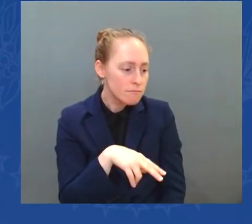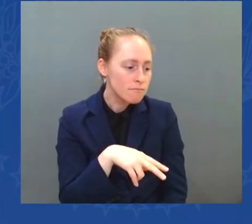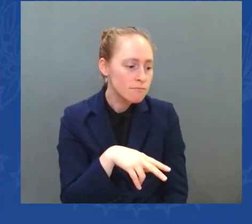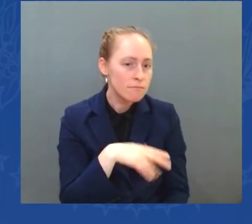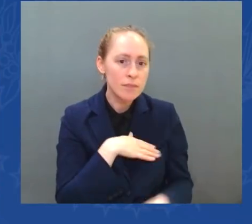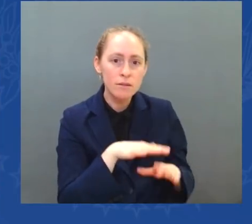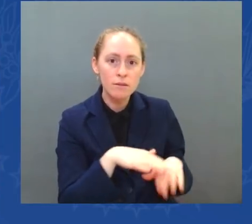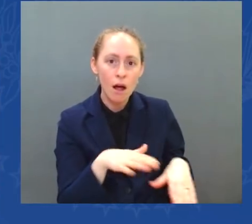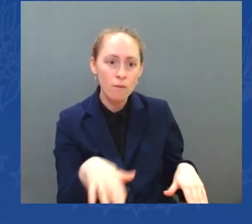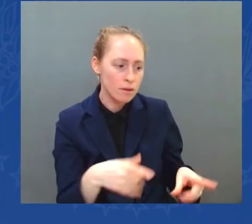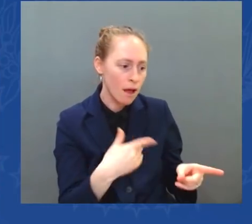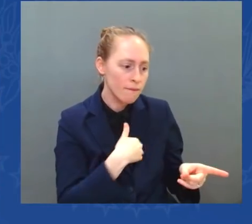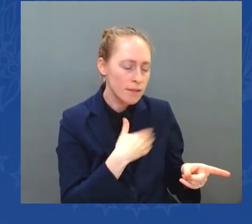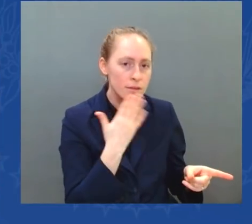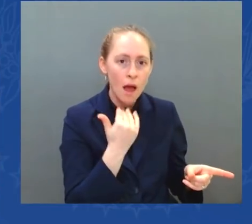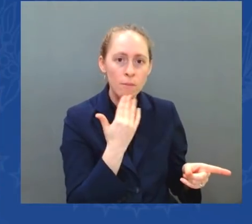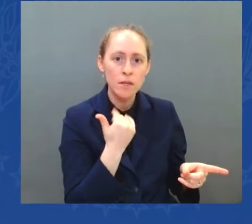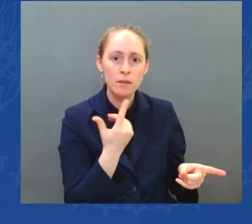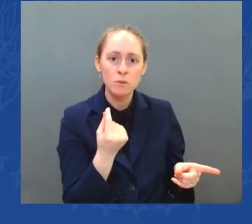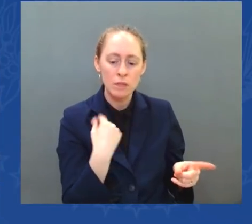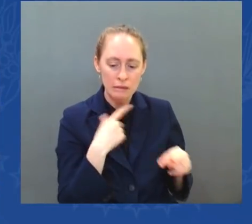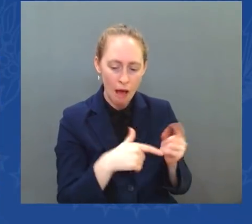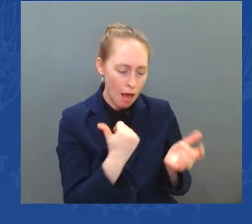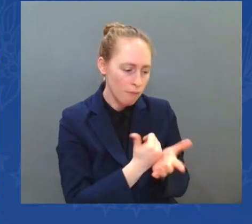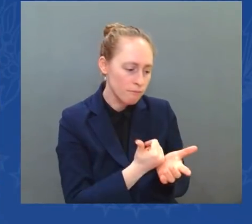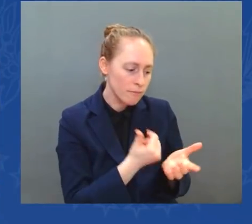Deprives you of your dignity, takes everything away from you.